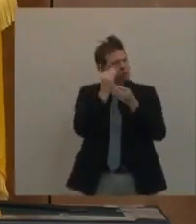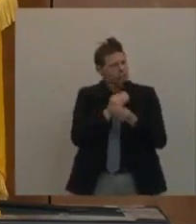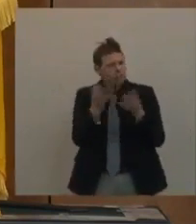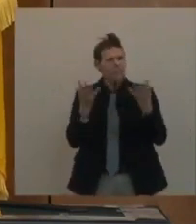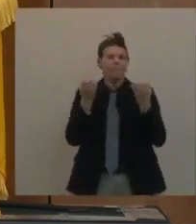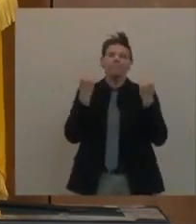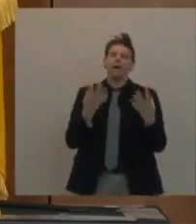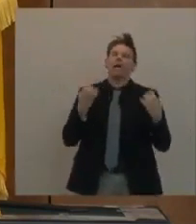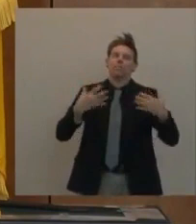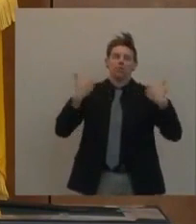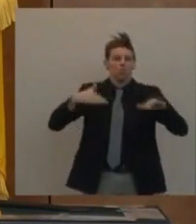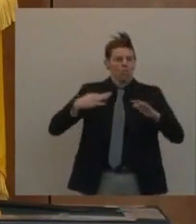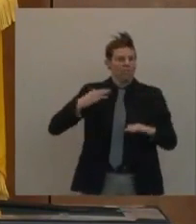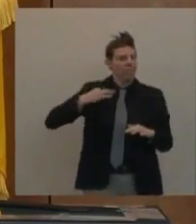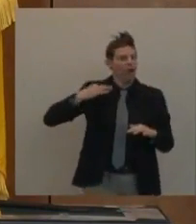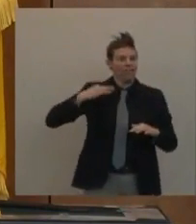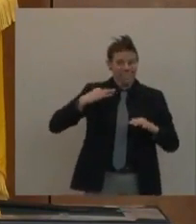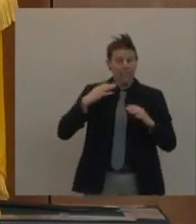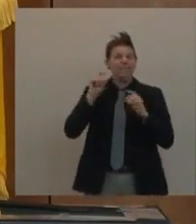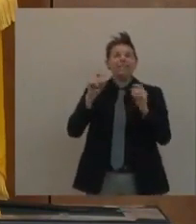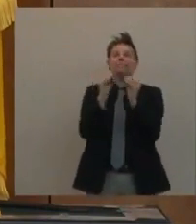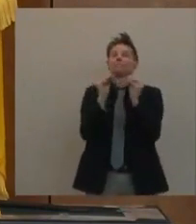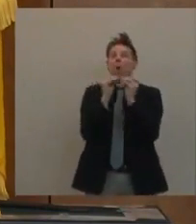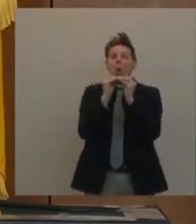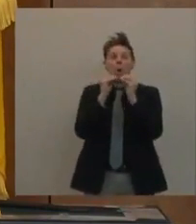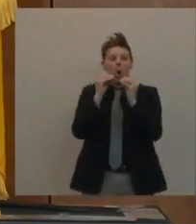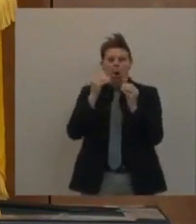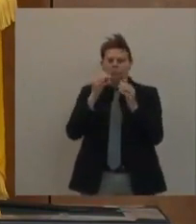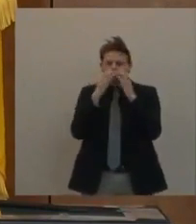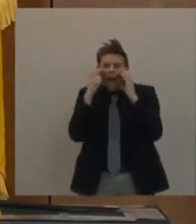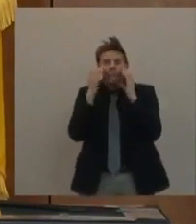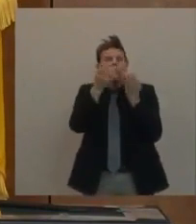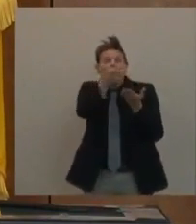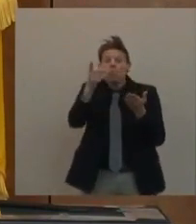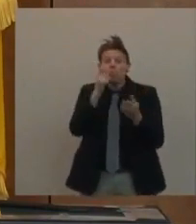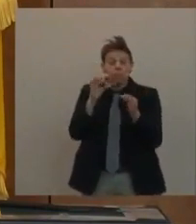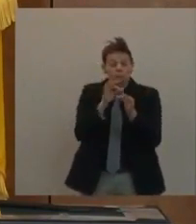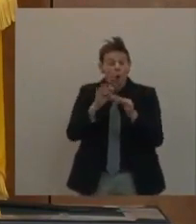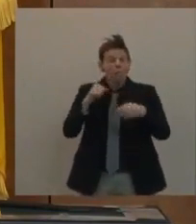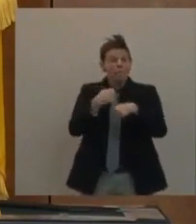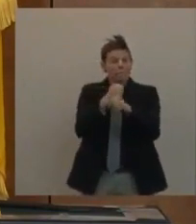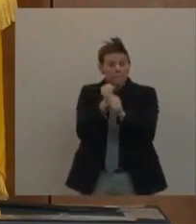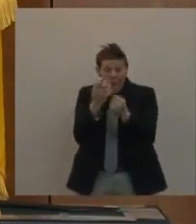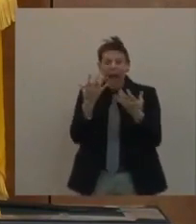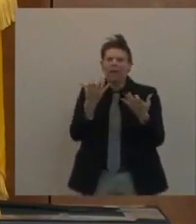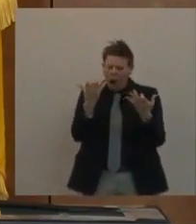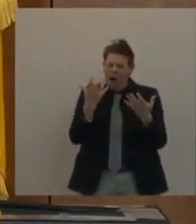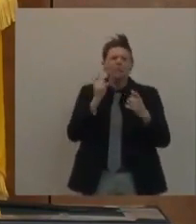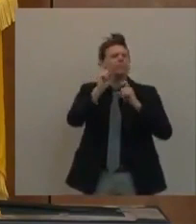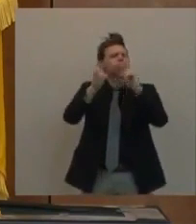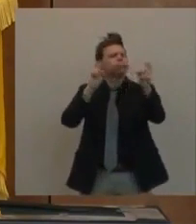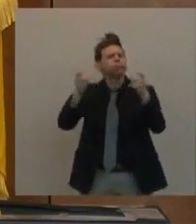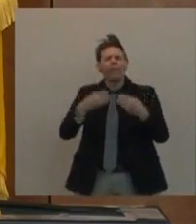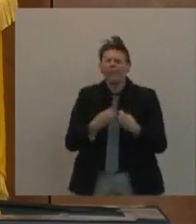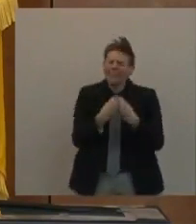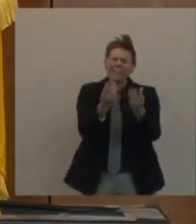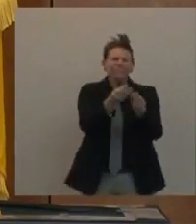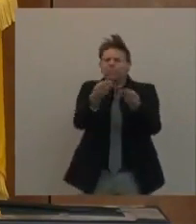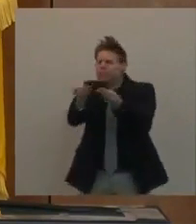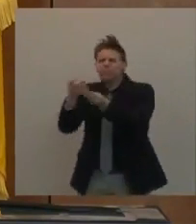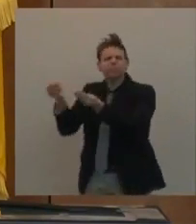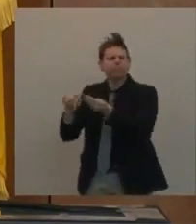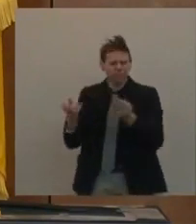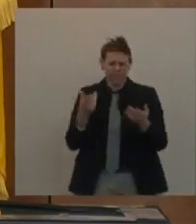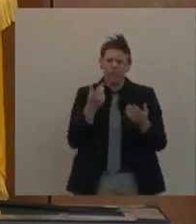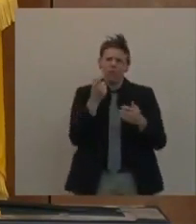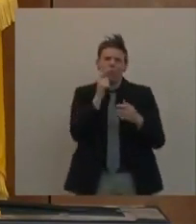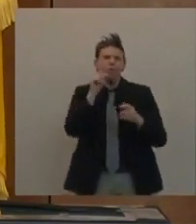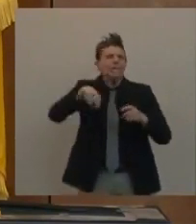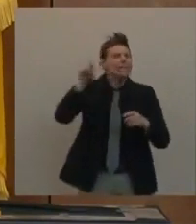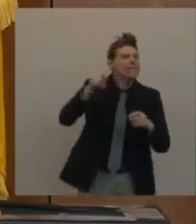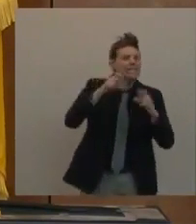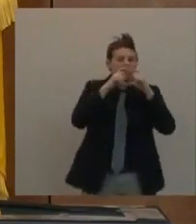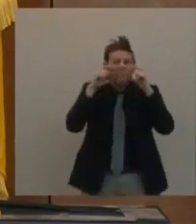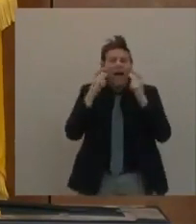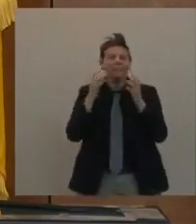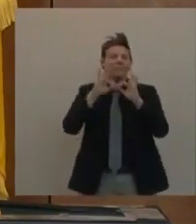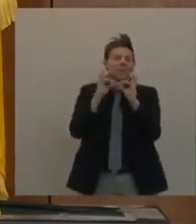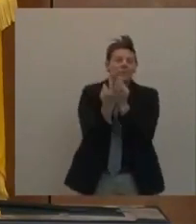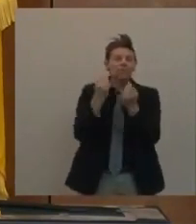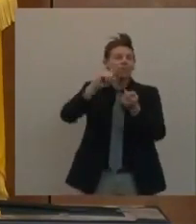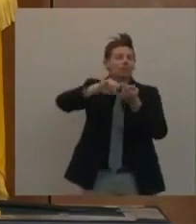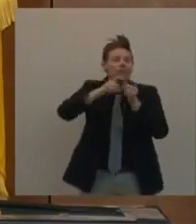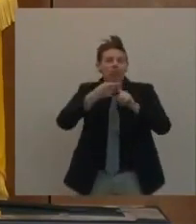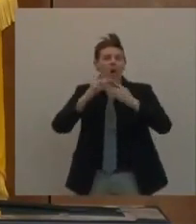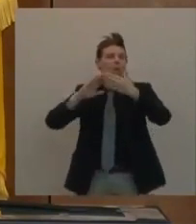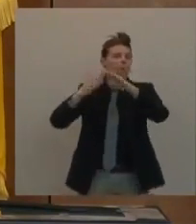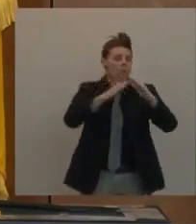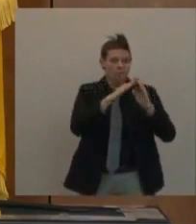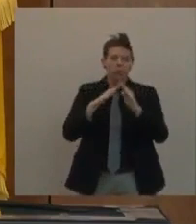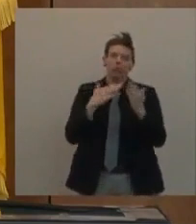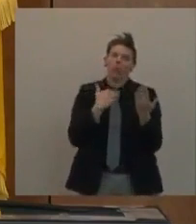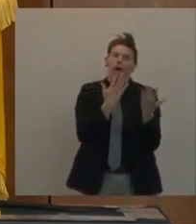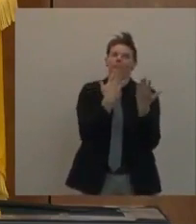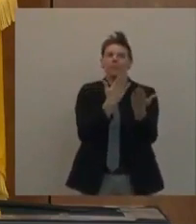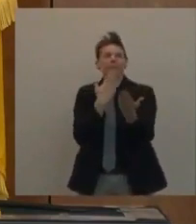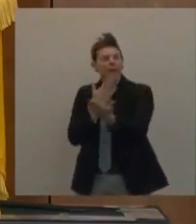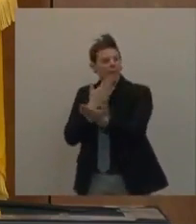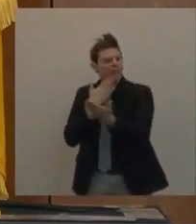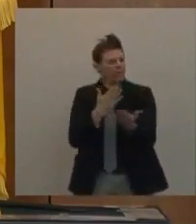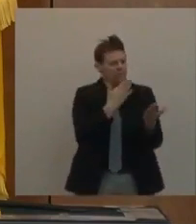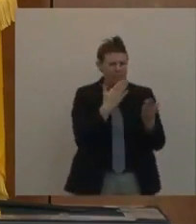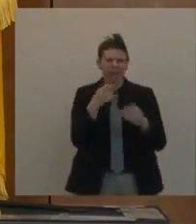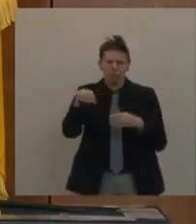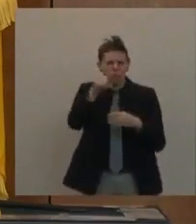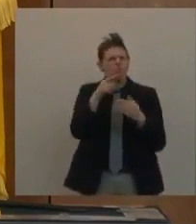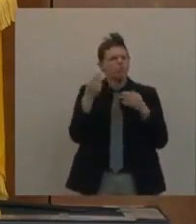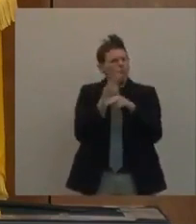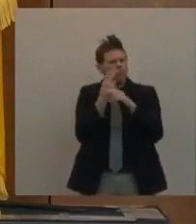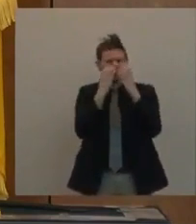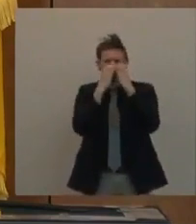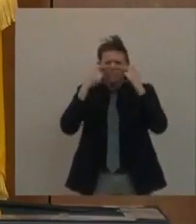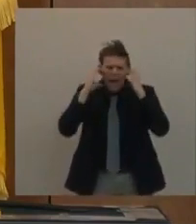I WANT TO ANNOUNCE THAT WE HAVE SO MANY VOLUNTEERS, AND WE NEED MORE, WHO ARE SOWING MASKS AND OUR GOAL IS TO MAKE THEM WIDELY AVAILABLE FOR ANY NEW MEXICO RESIDENT OR FAMILY WHO NEEDS